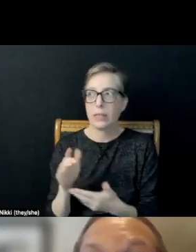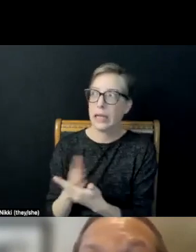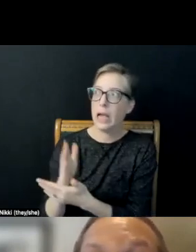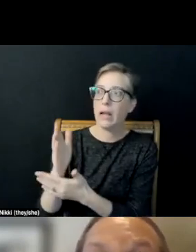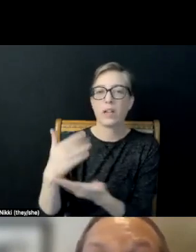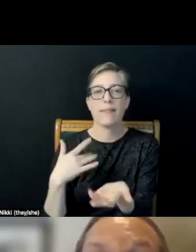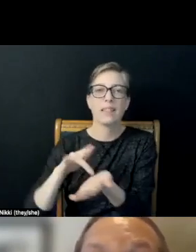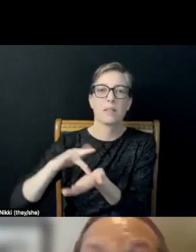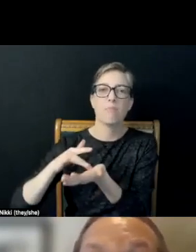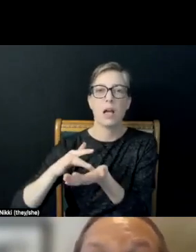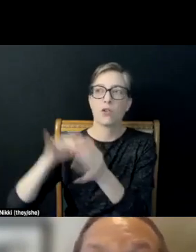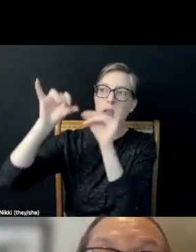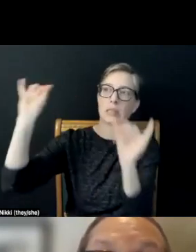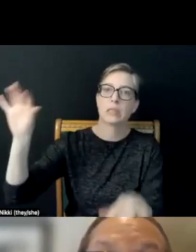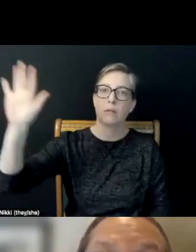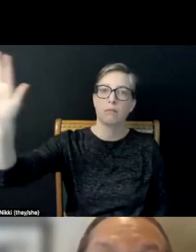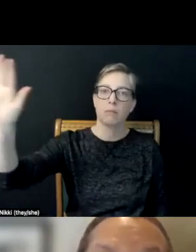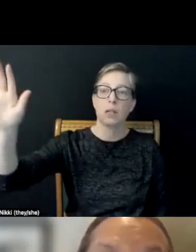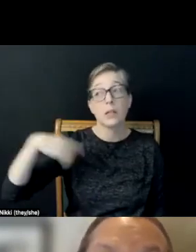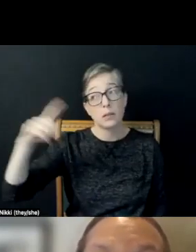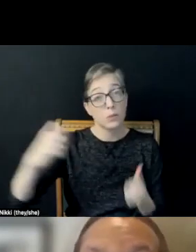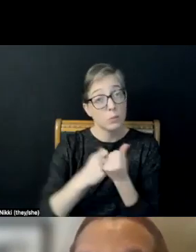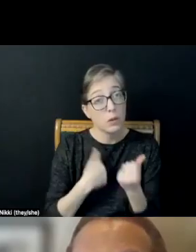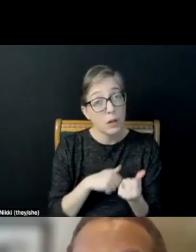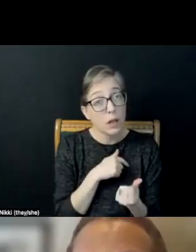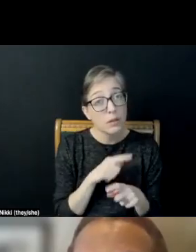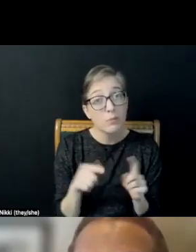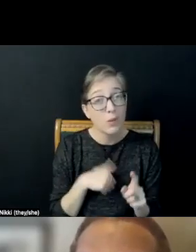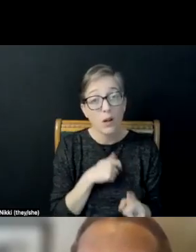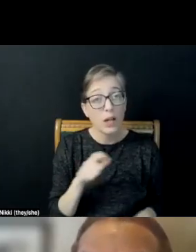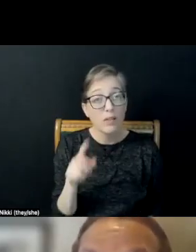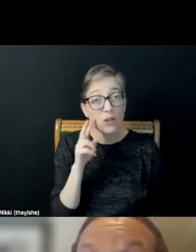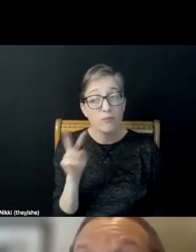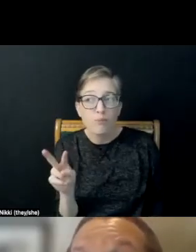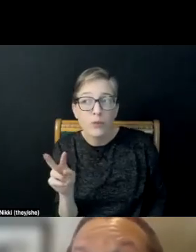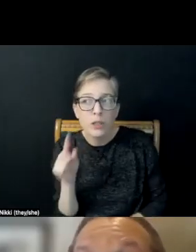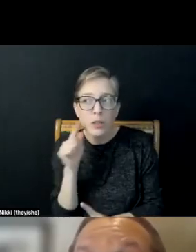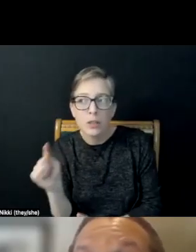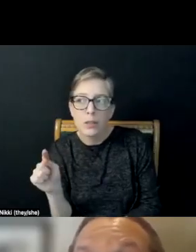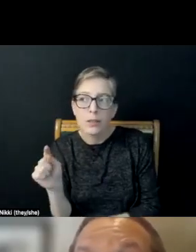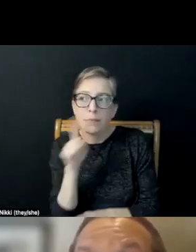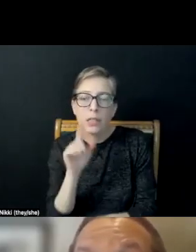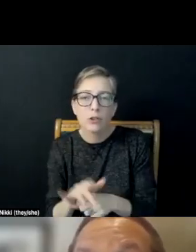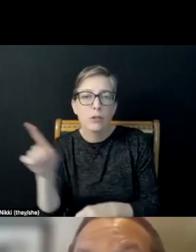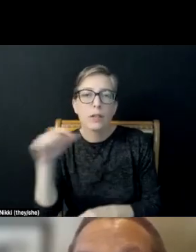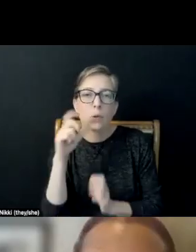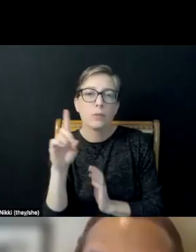where at the same time we have to keep another eye on them to make sure that we're not going to be discriminated against because of disability.